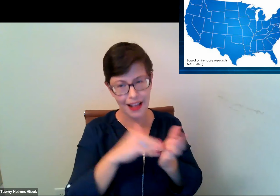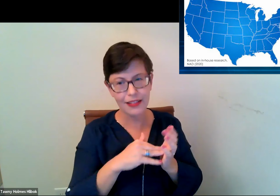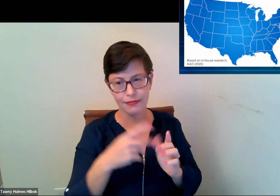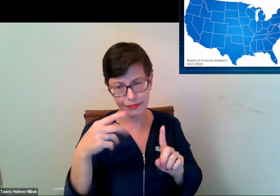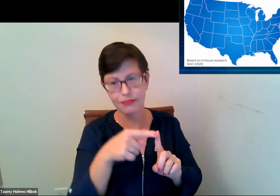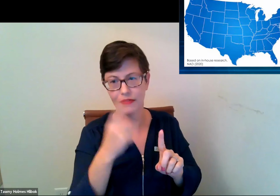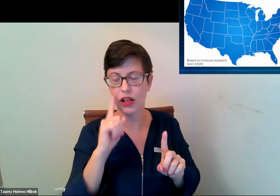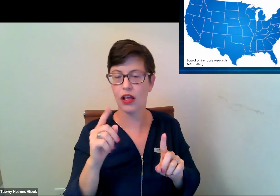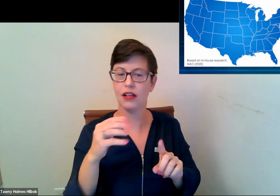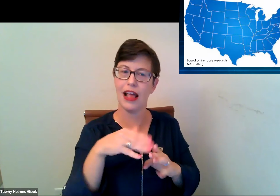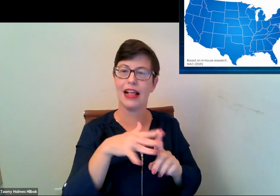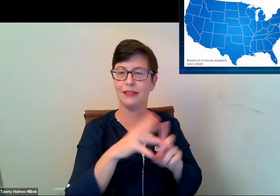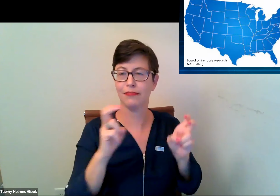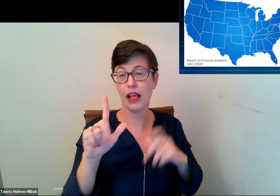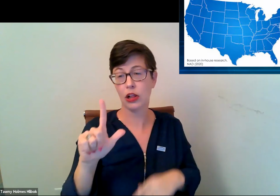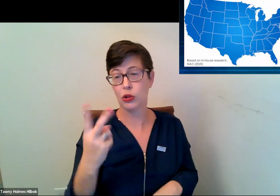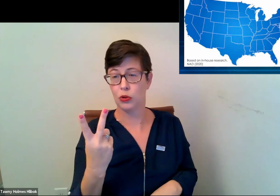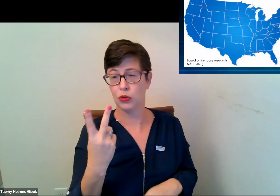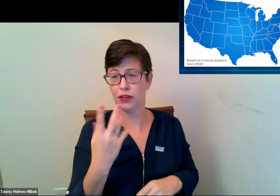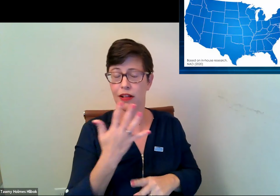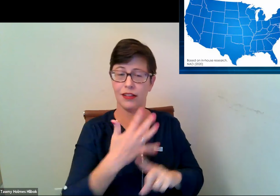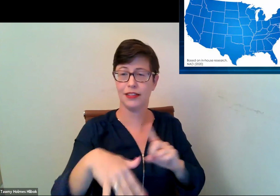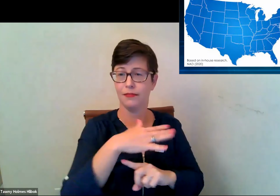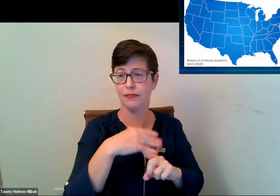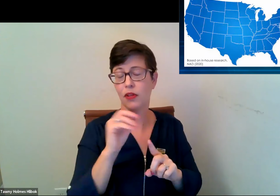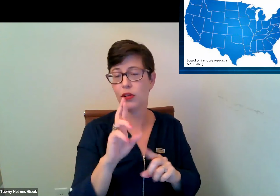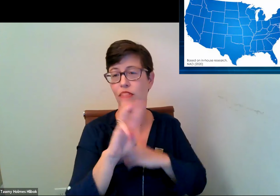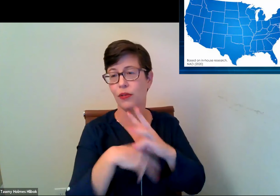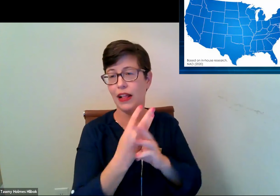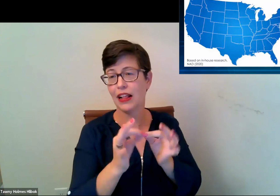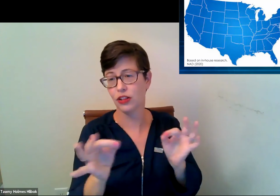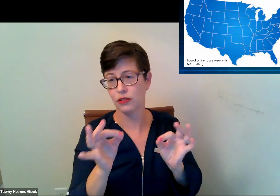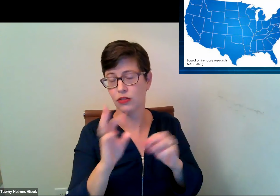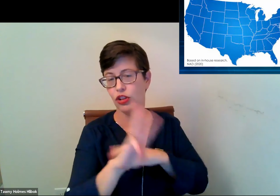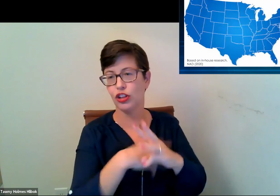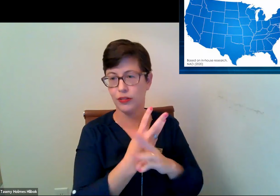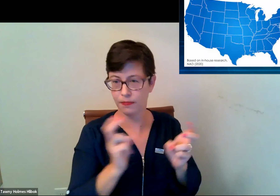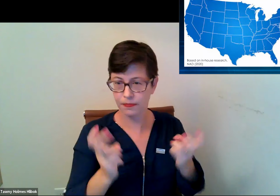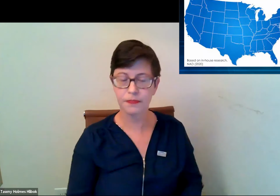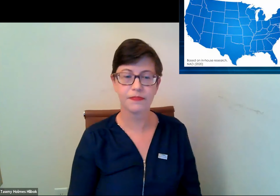it's already in place on a state level context again talking about L two and world languages,